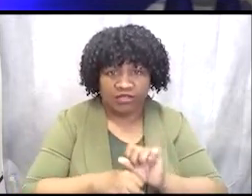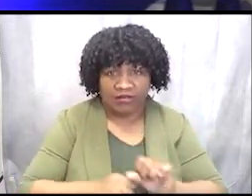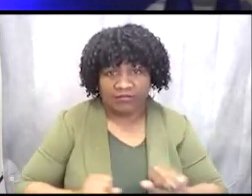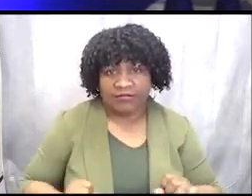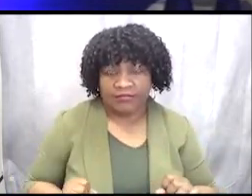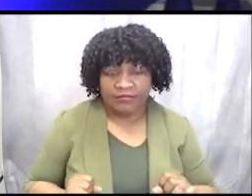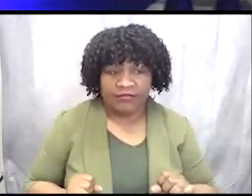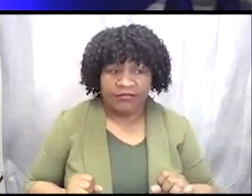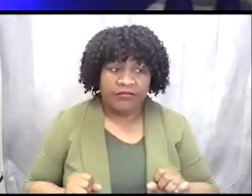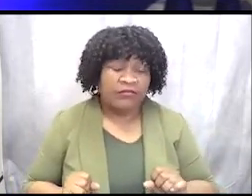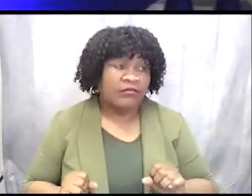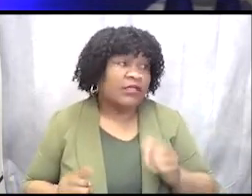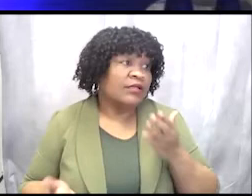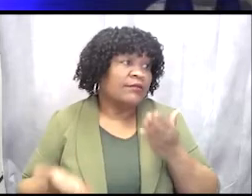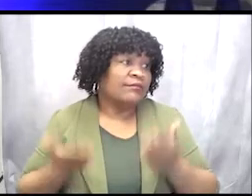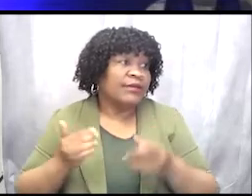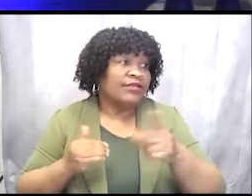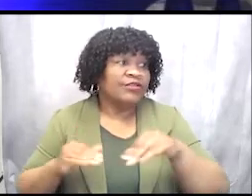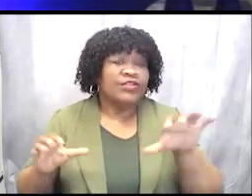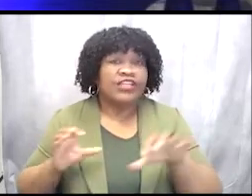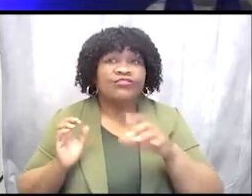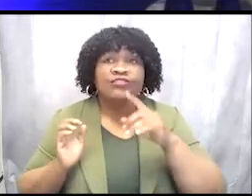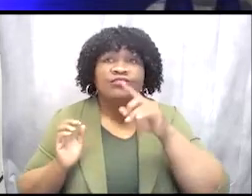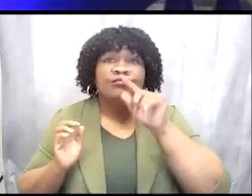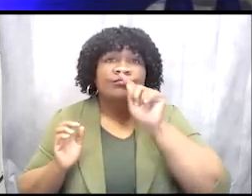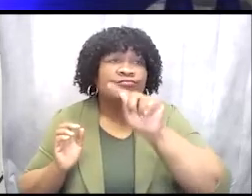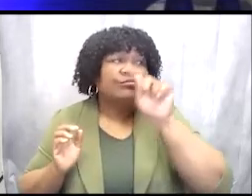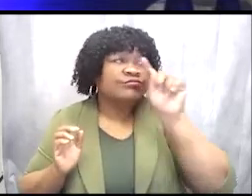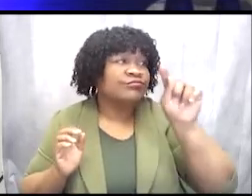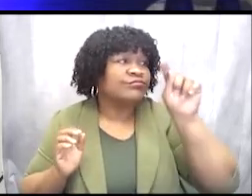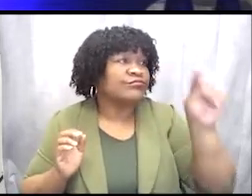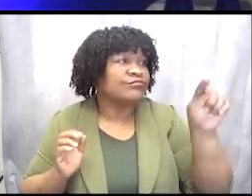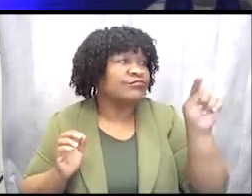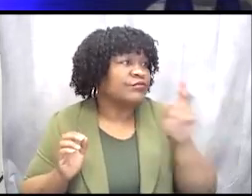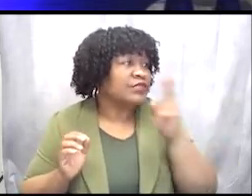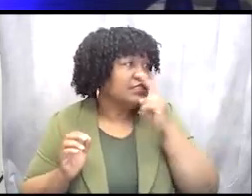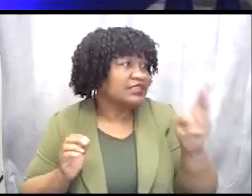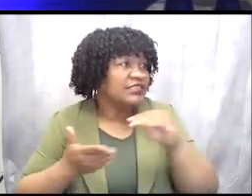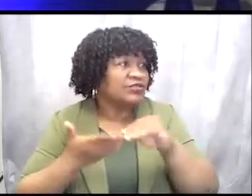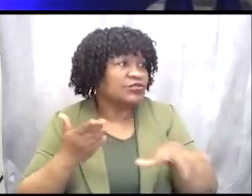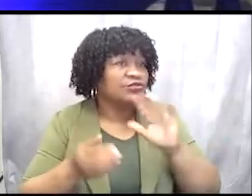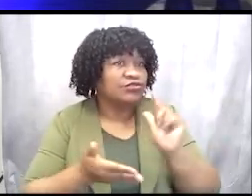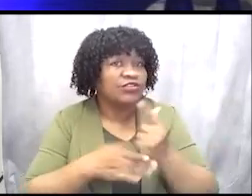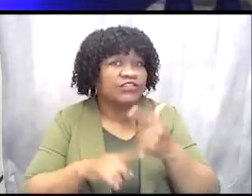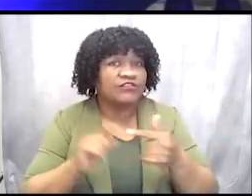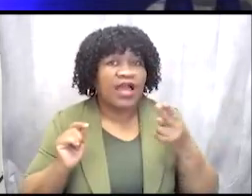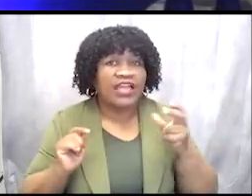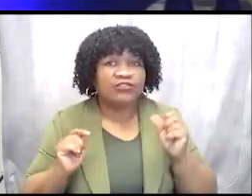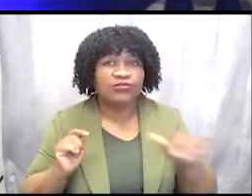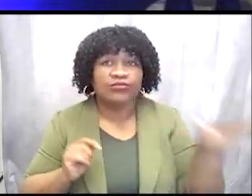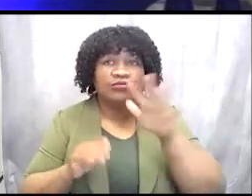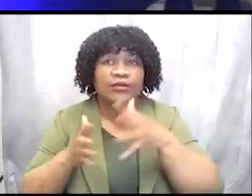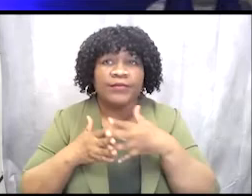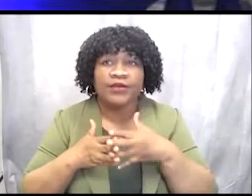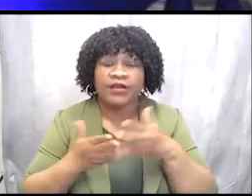I could take you, and you could do a random sampling of most students who graduate from high schools across America, and you ask them,